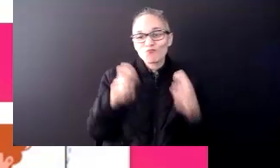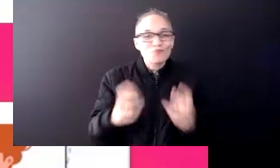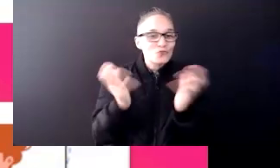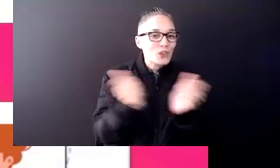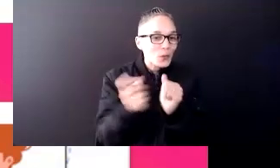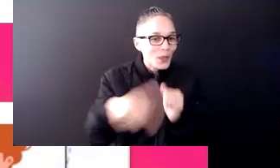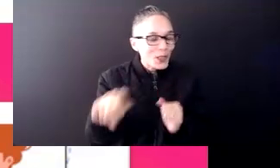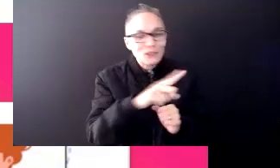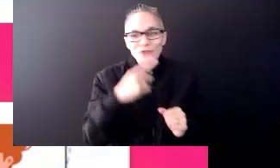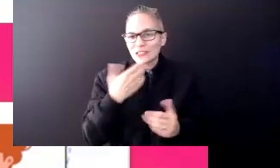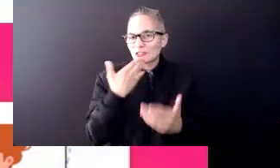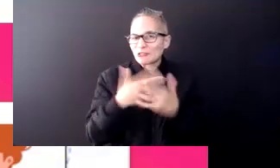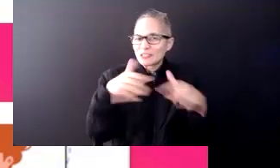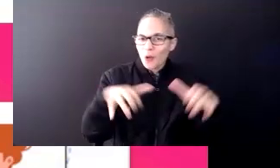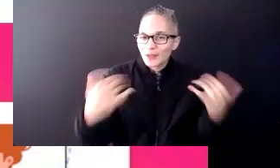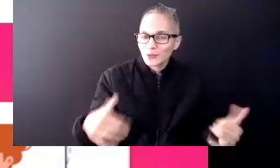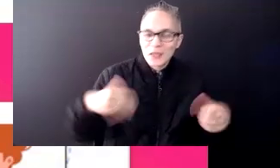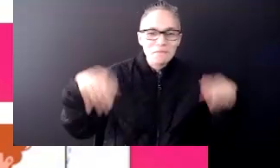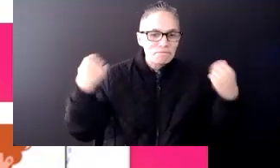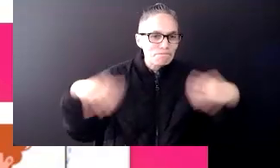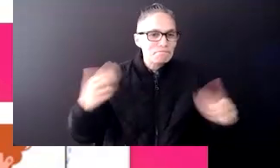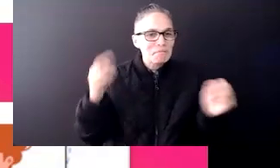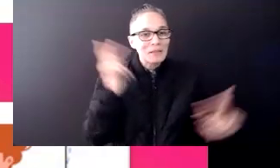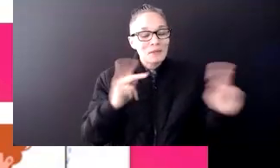We've got a great turnout today. So, yeah, I'm looking forward to it.